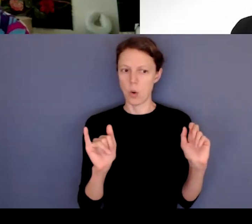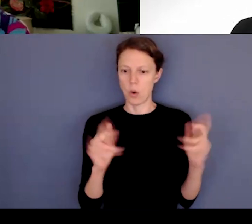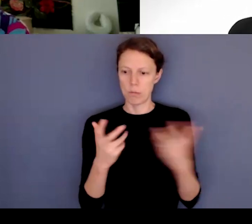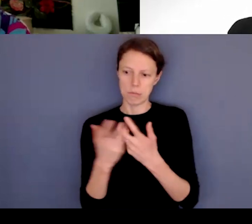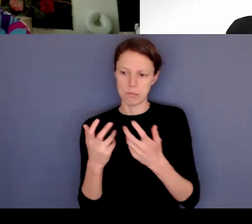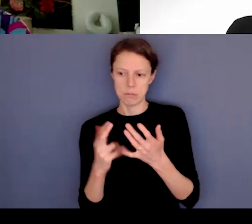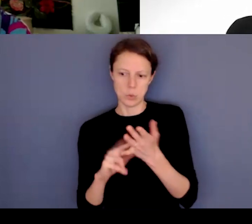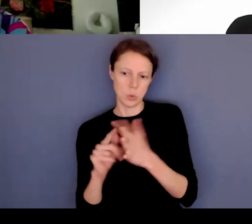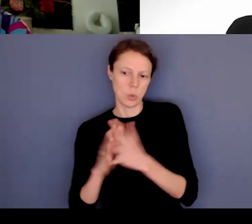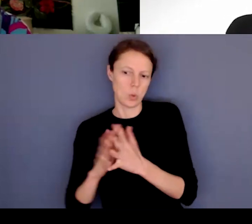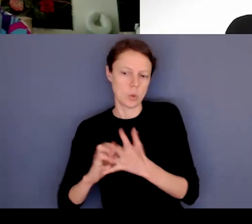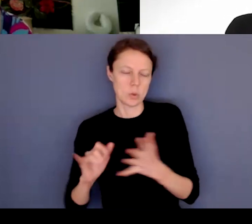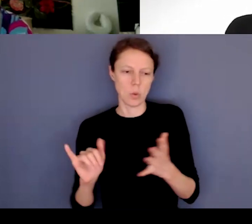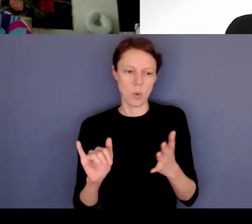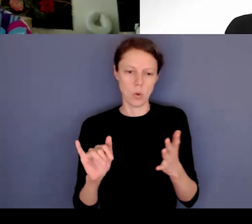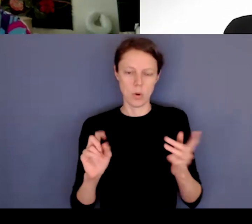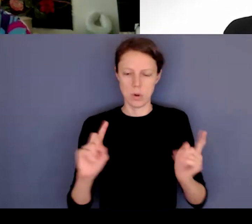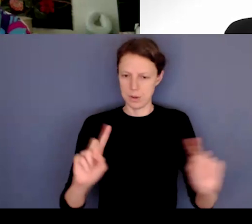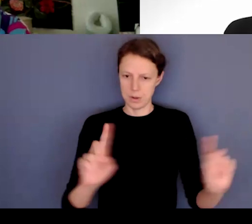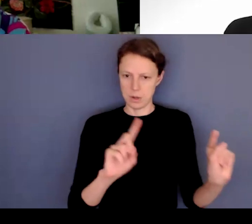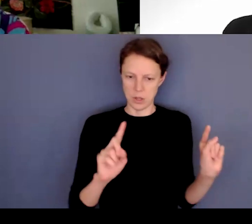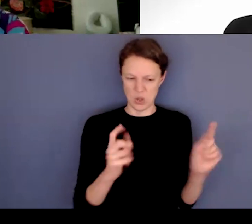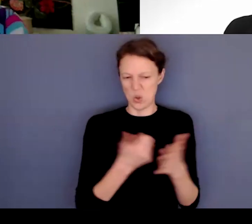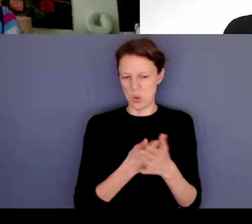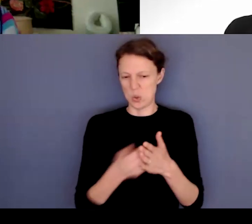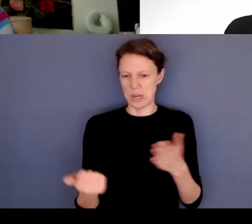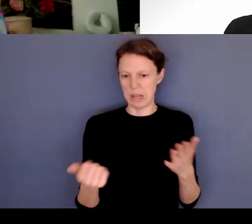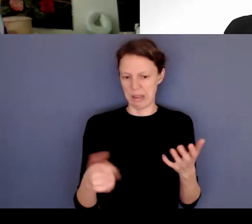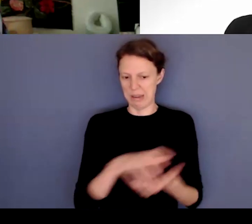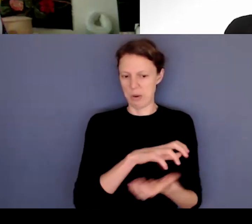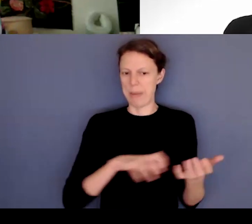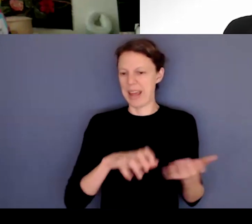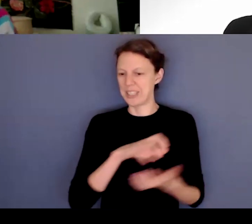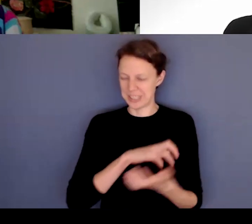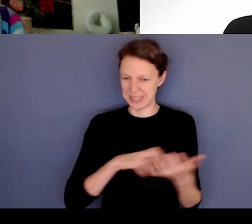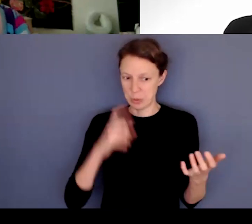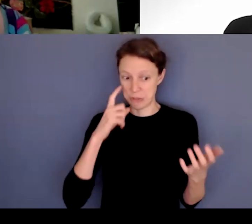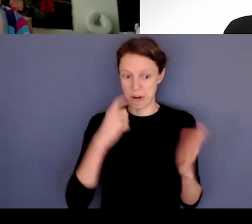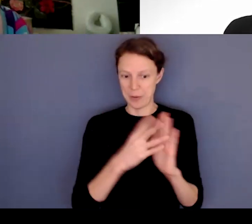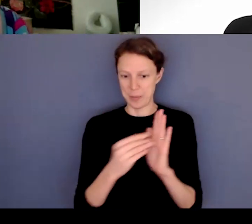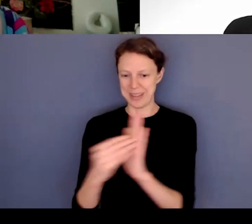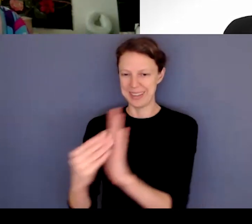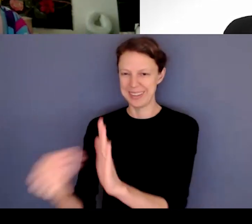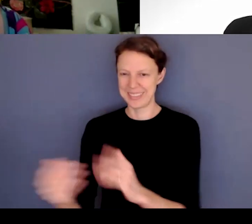things, and then we just try and replicate that. Yeah, brilliant. Um, and one question that seems to be coming